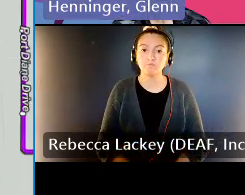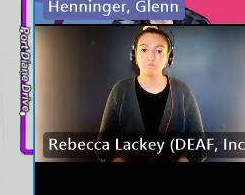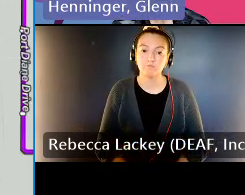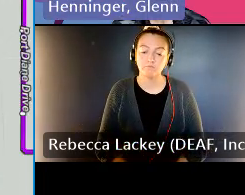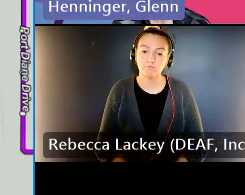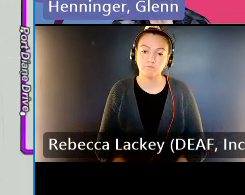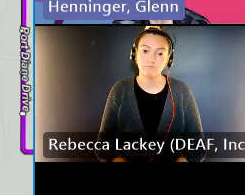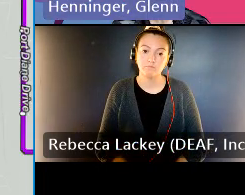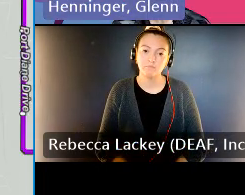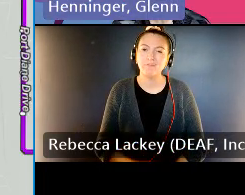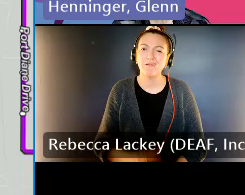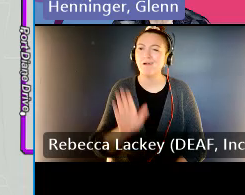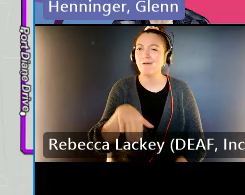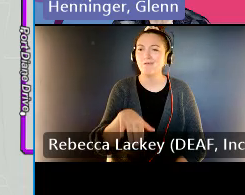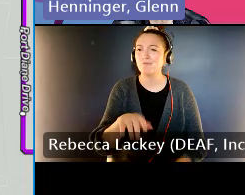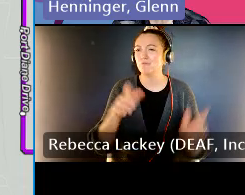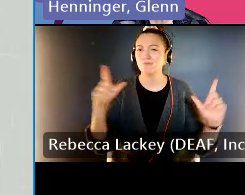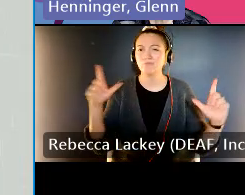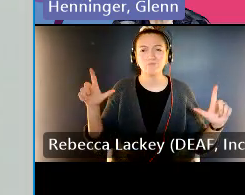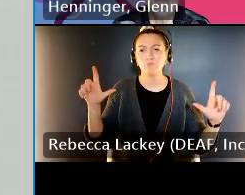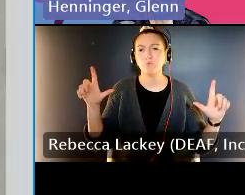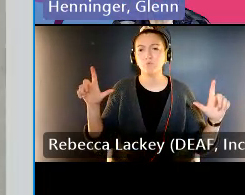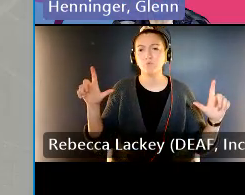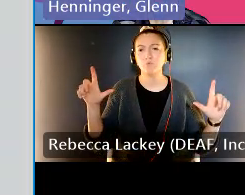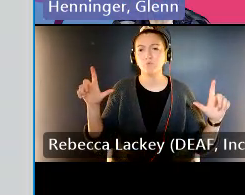Actually go ahead, go ahead and zoom out countrywide if you would.